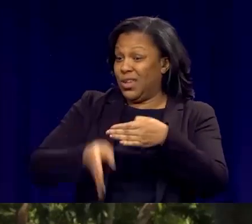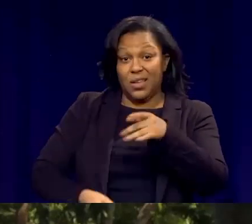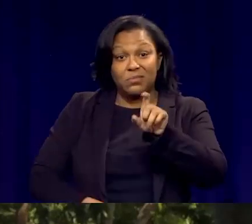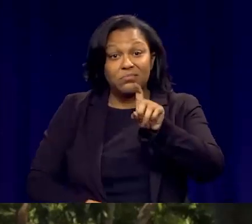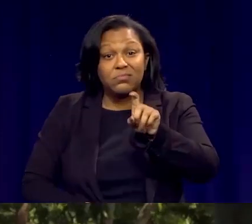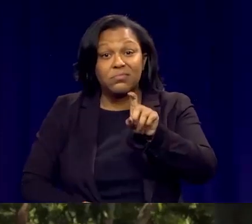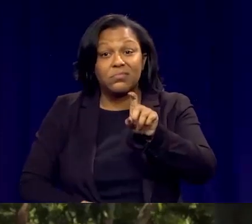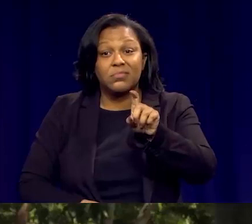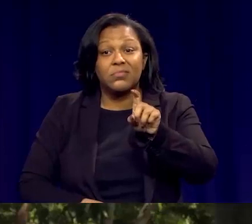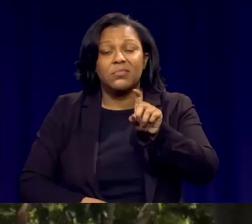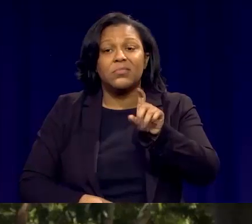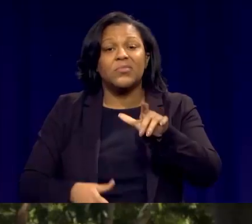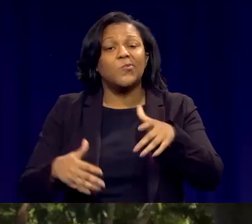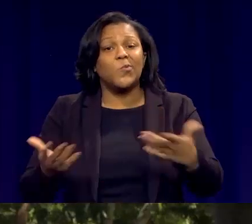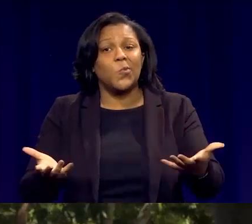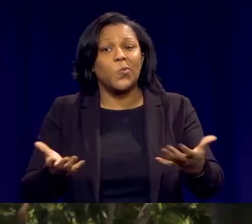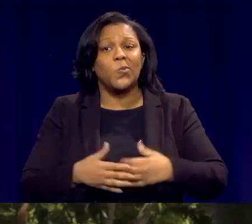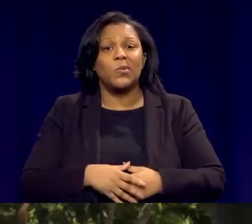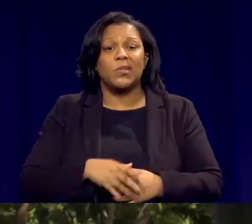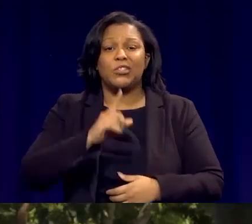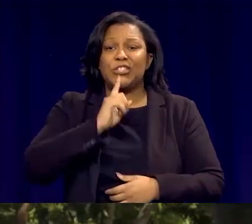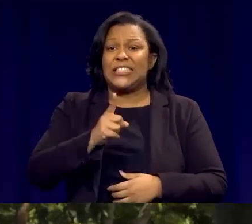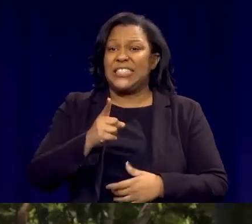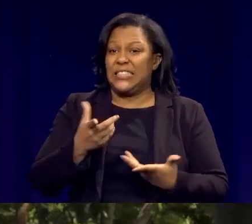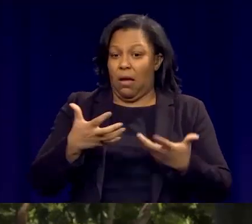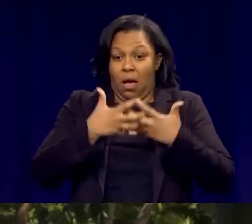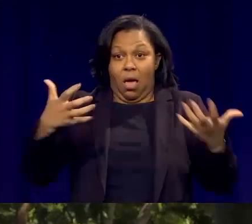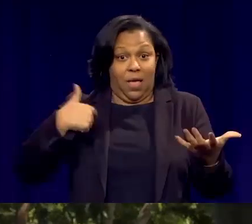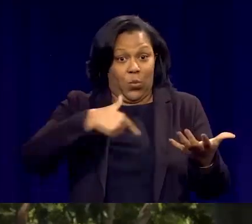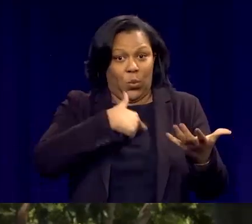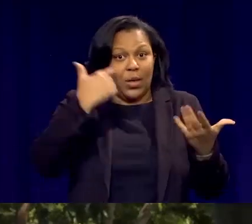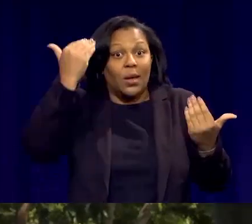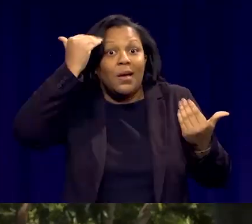And so it's just kind of a lot of the unknown,